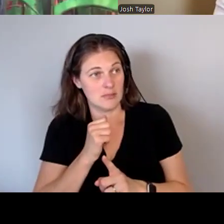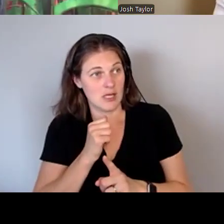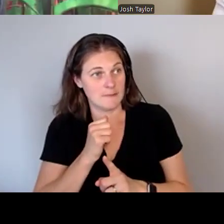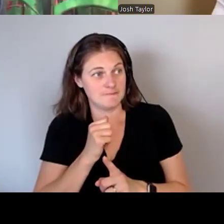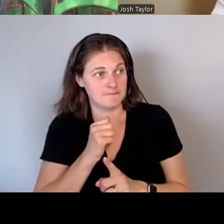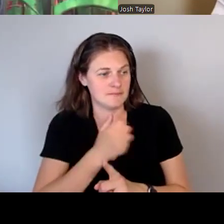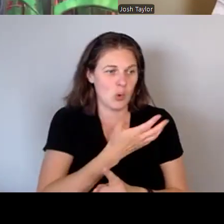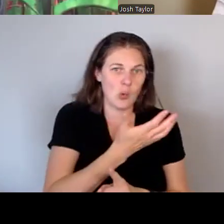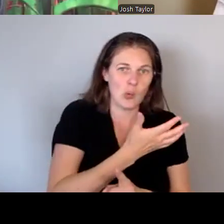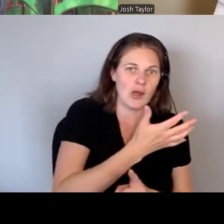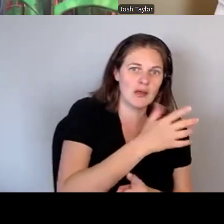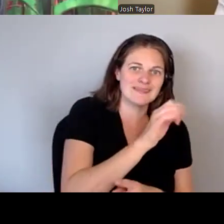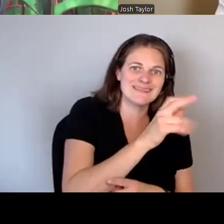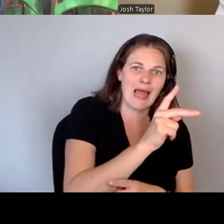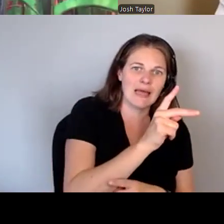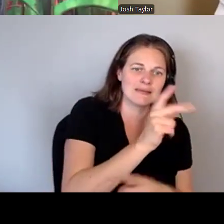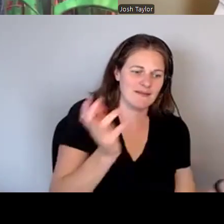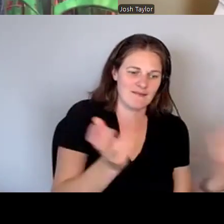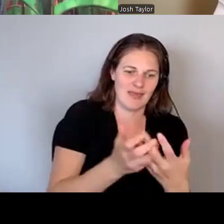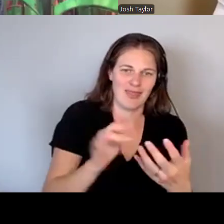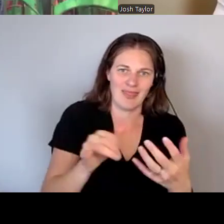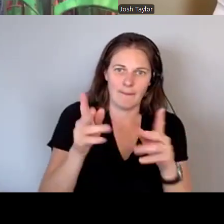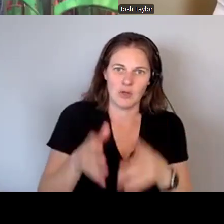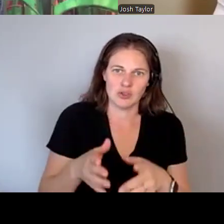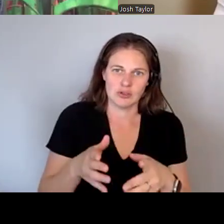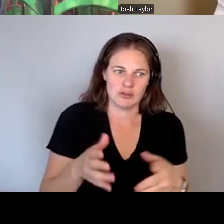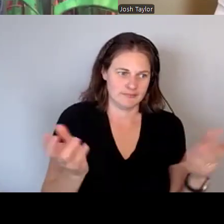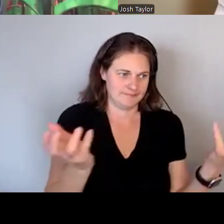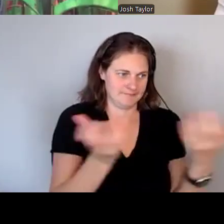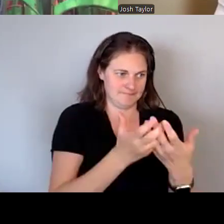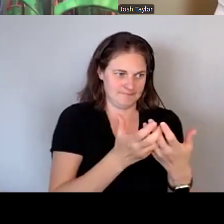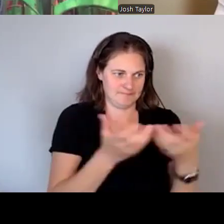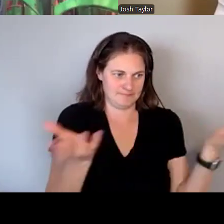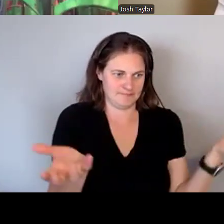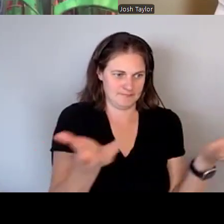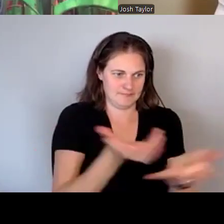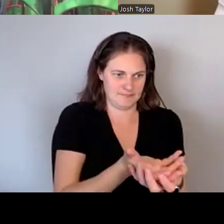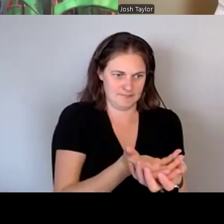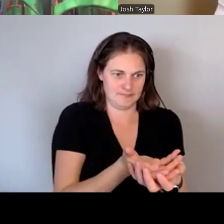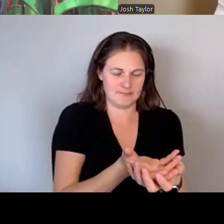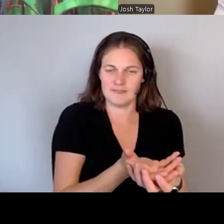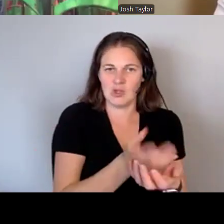going to really fit with this person, and it was such a great experience,